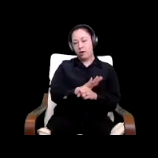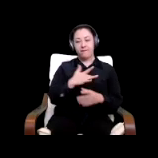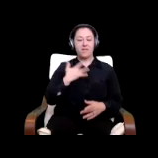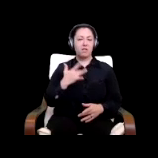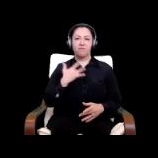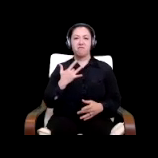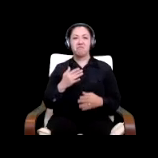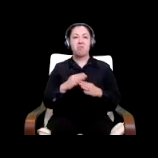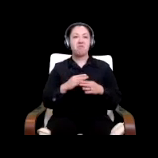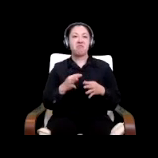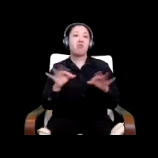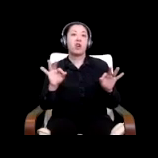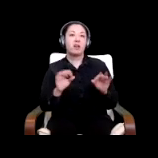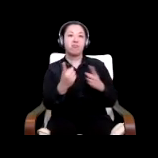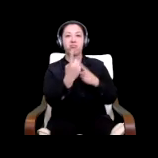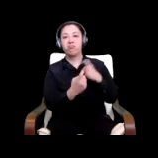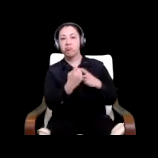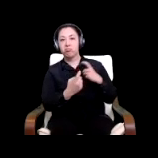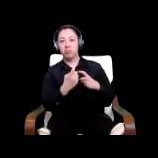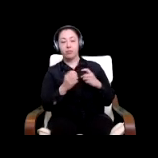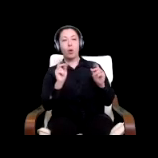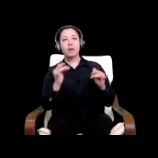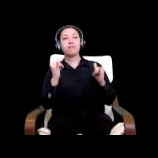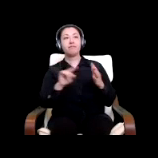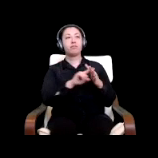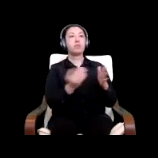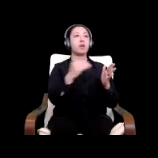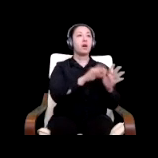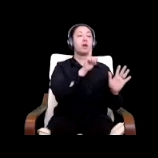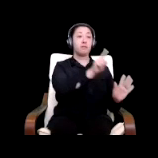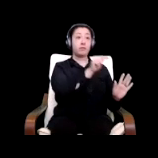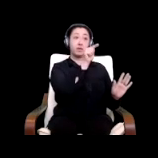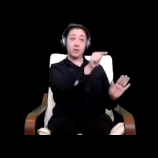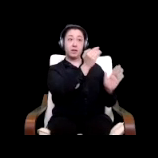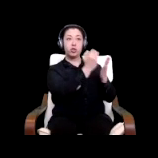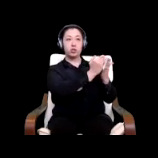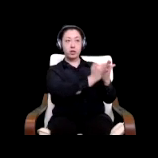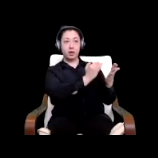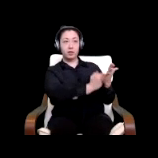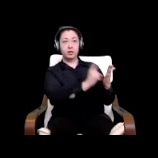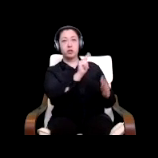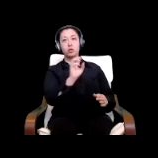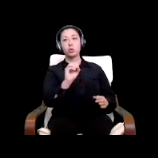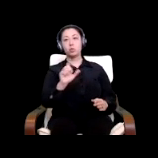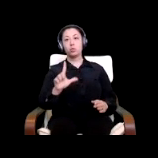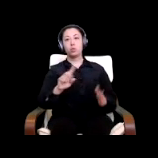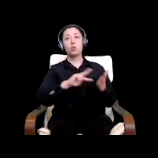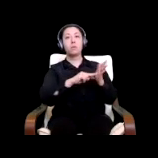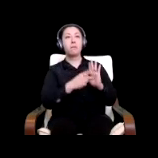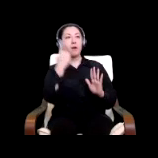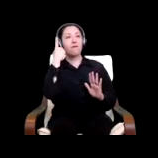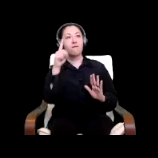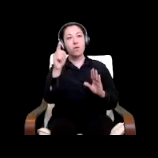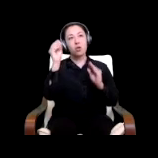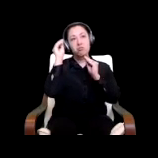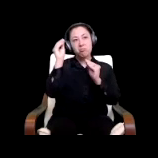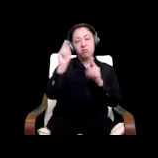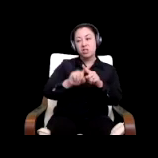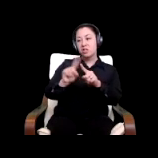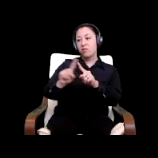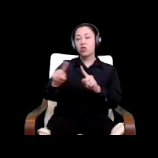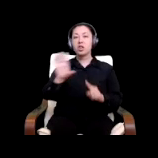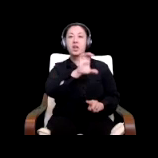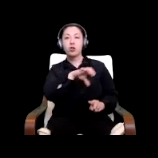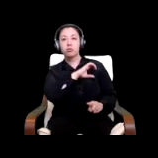The checklist is a tool meant to educate on the different characteristics, the common